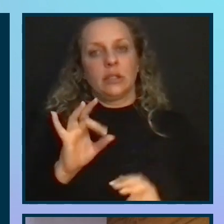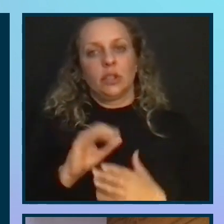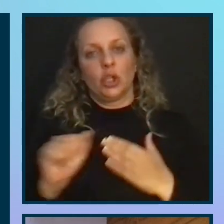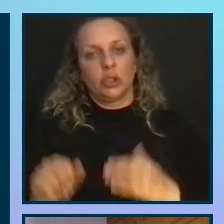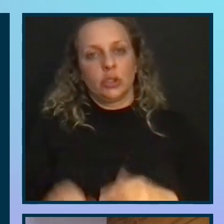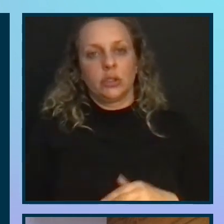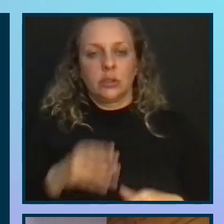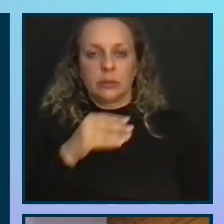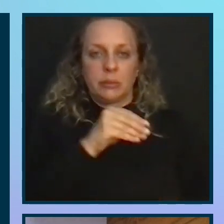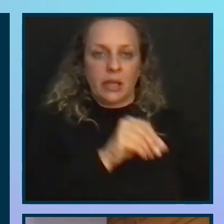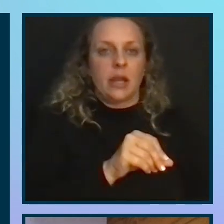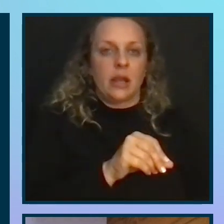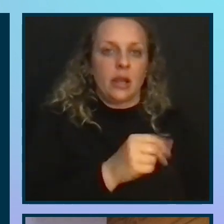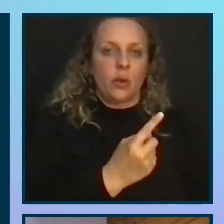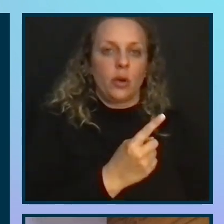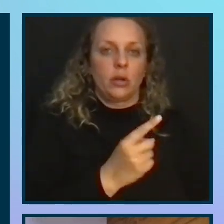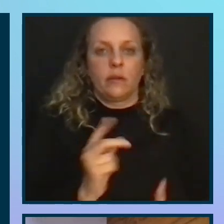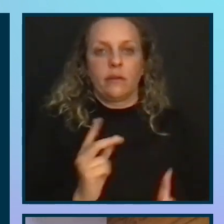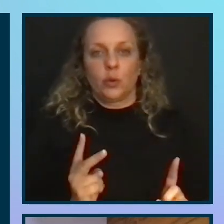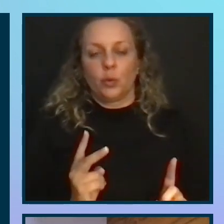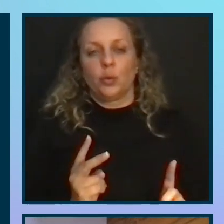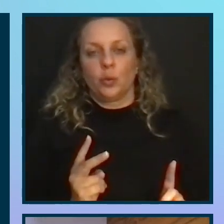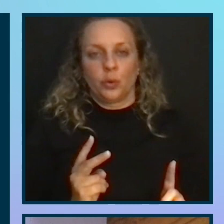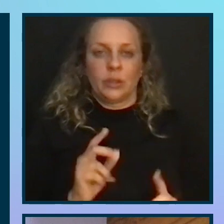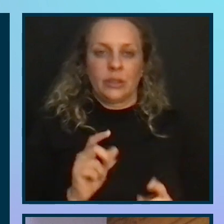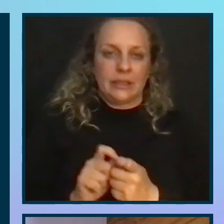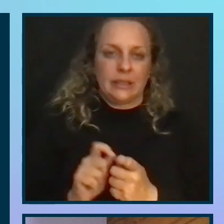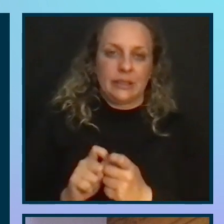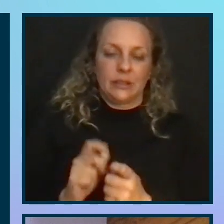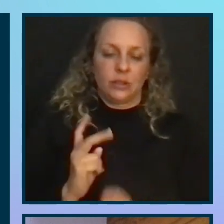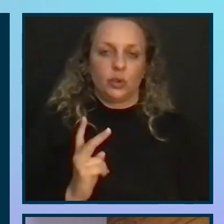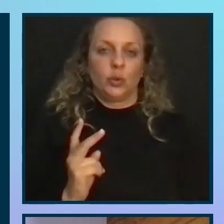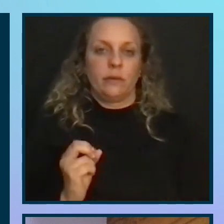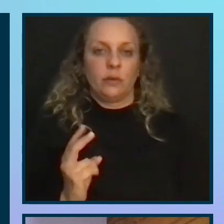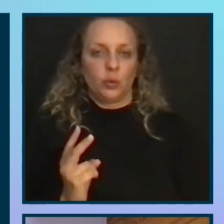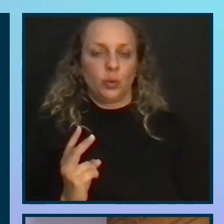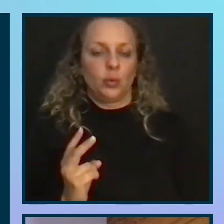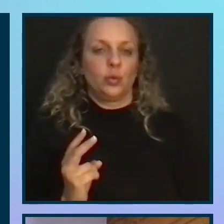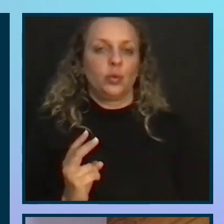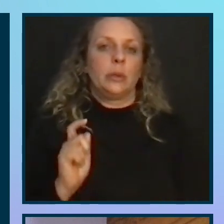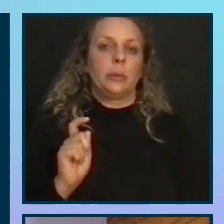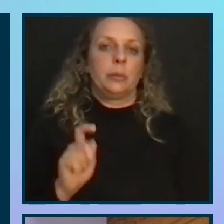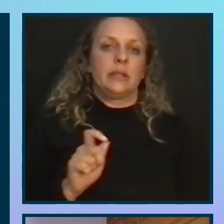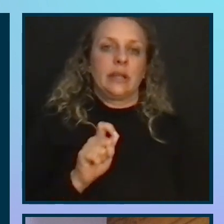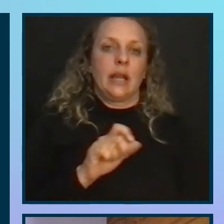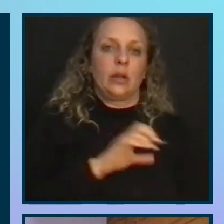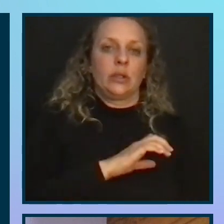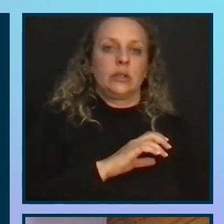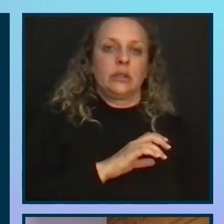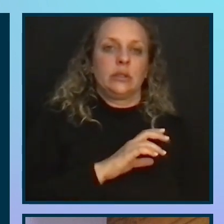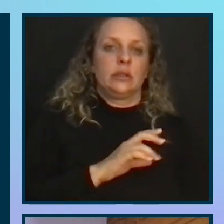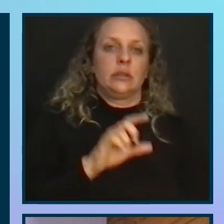pay, button 102, details button 202, buttons, characters, headings.